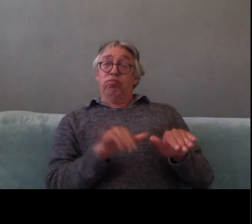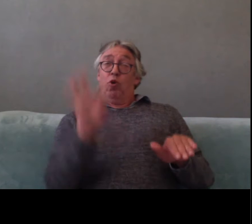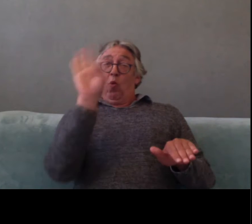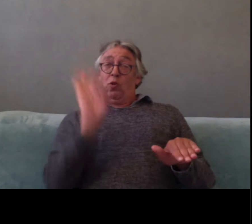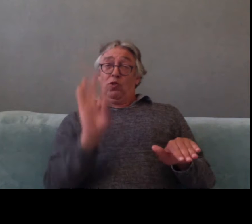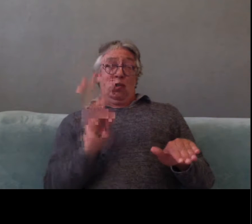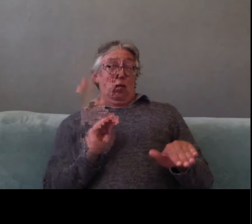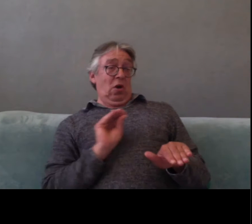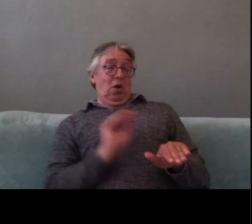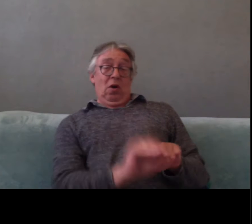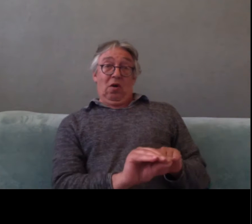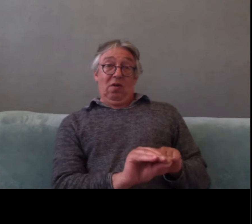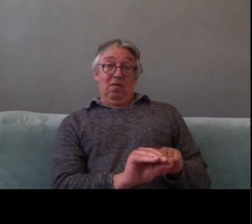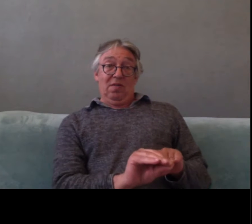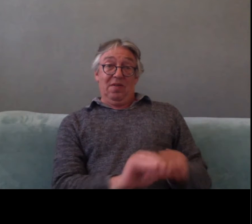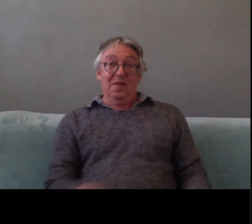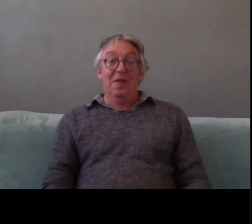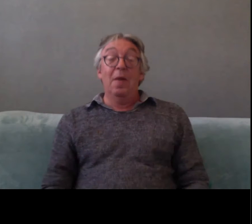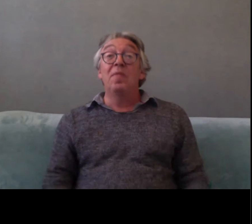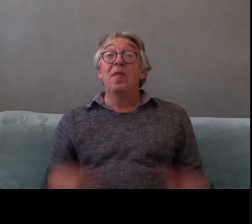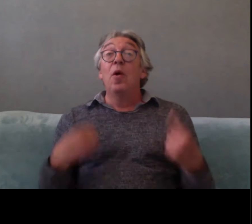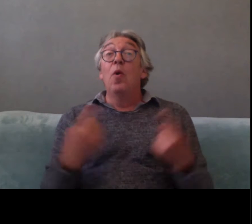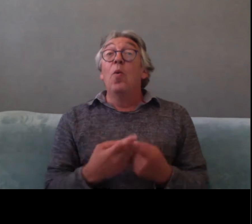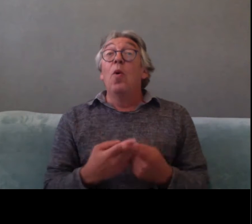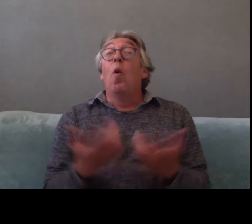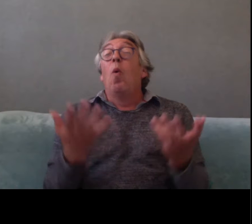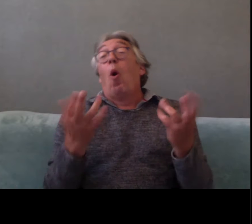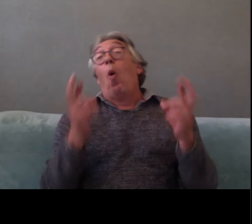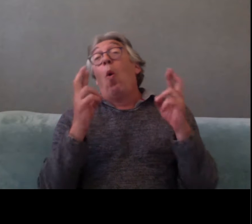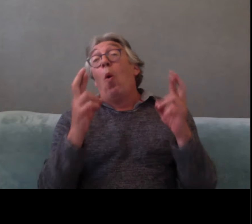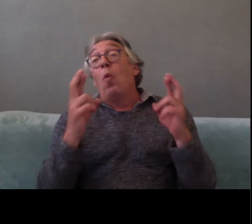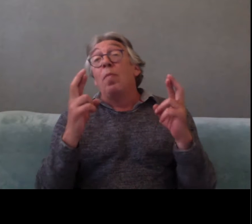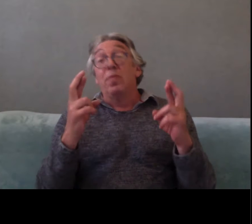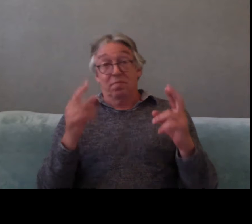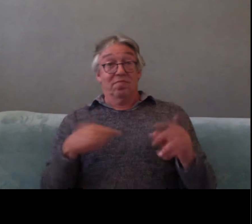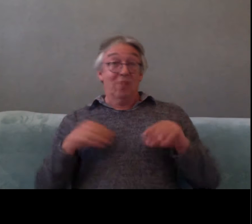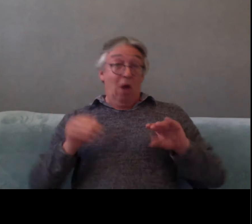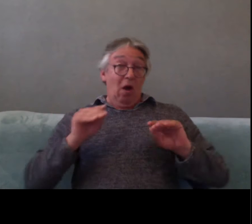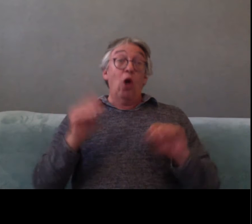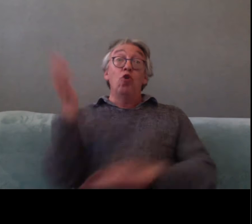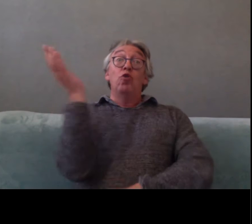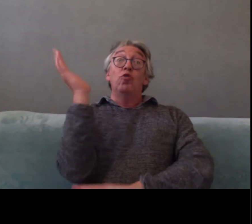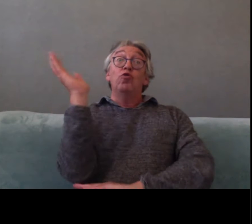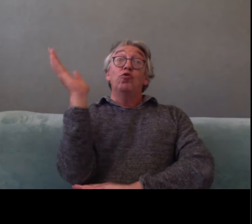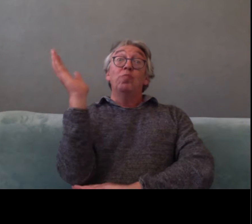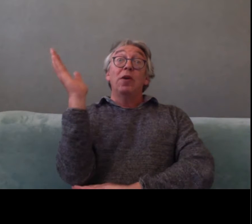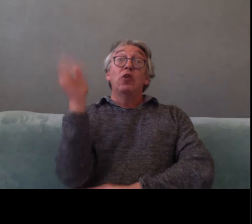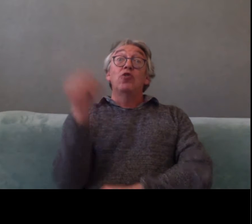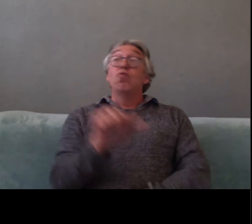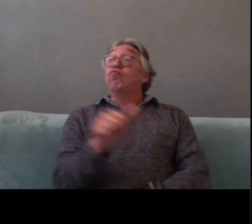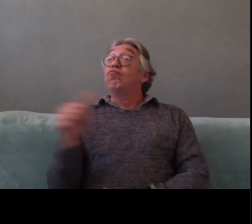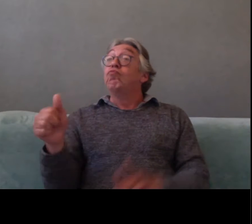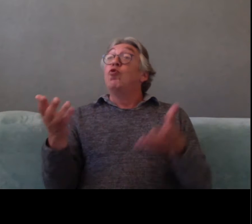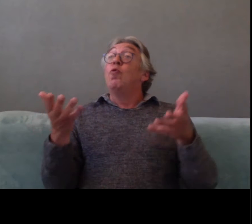to leave as much time as possible at the end to answer these. When you're asking a question, if possible,